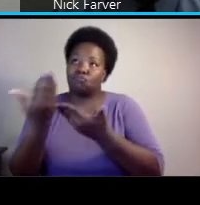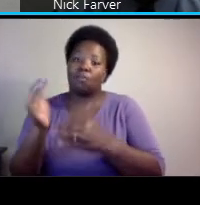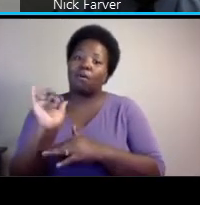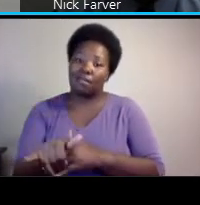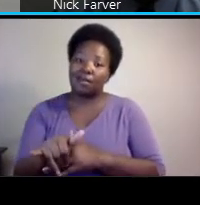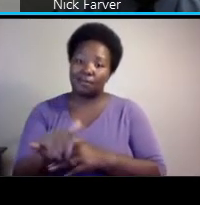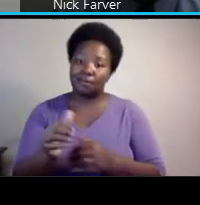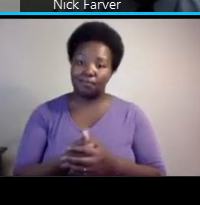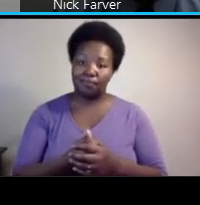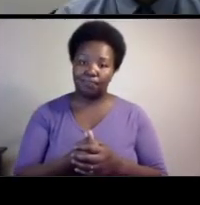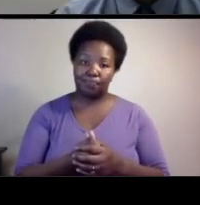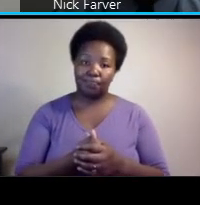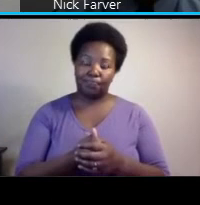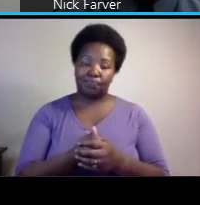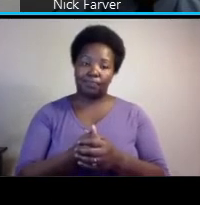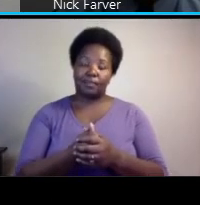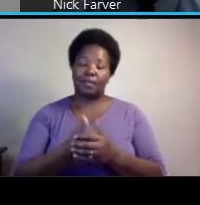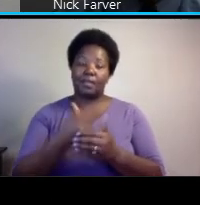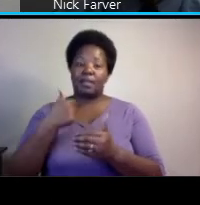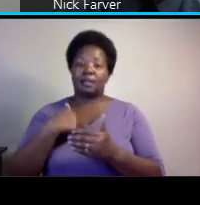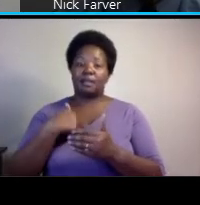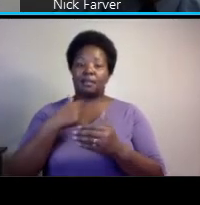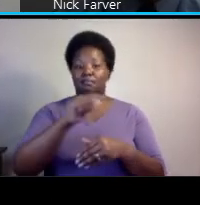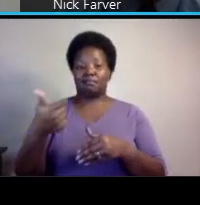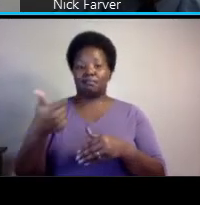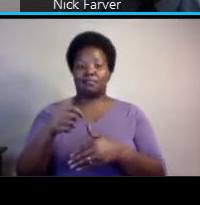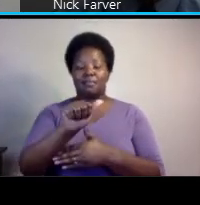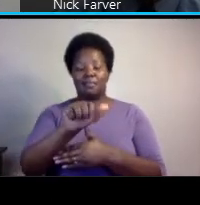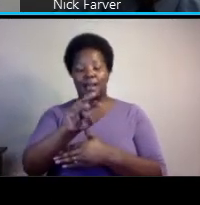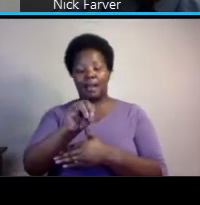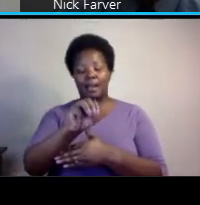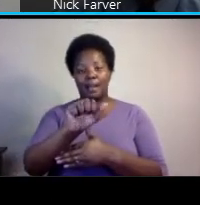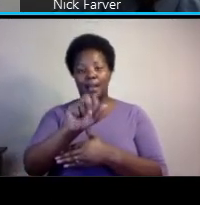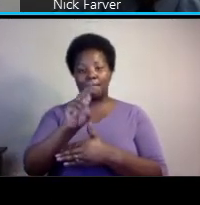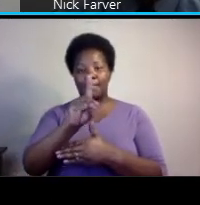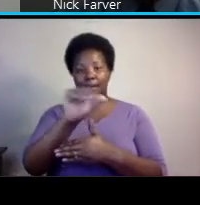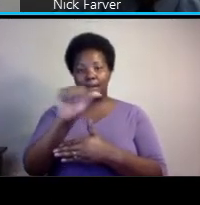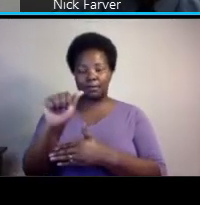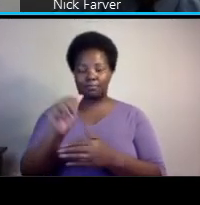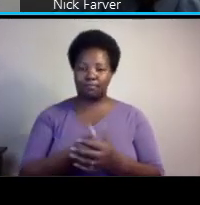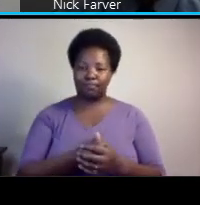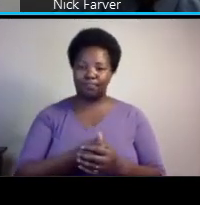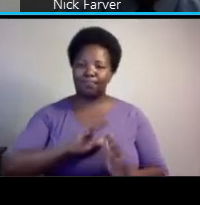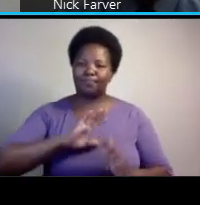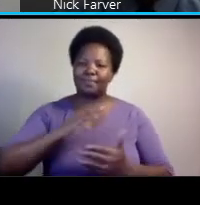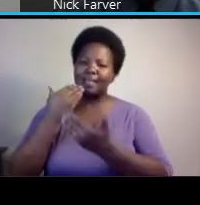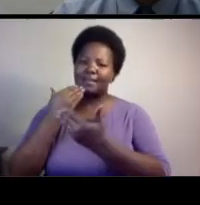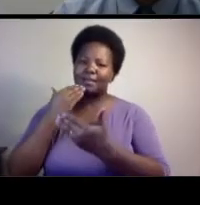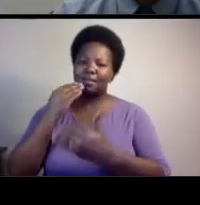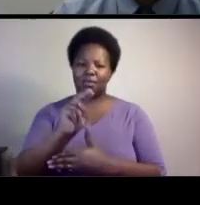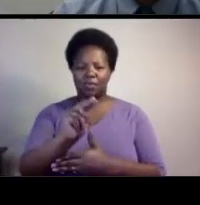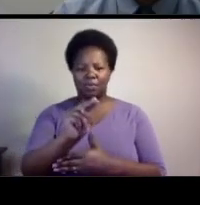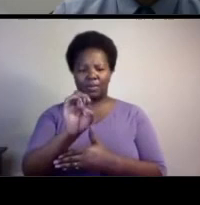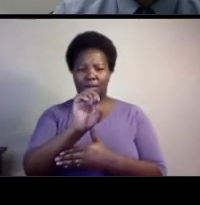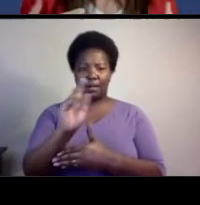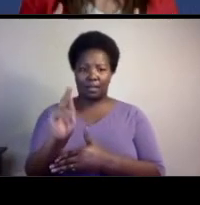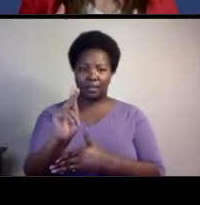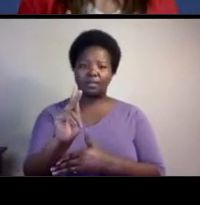and i'll turn it back to amanda great thank you um so throughout this presentation we've been